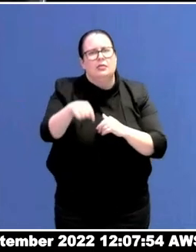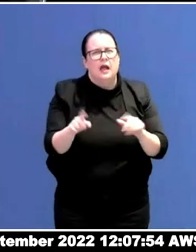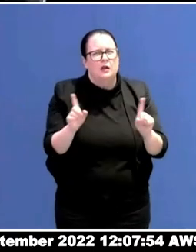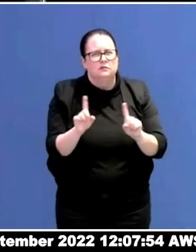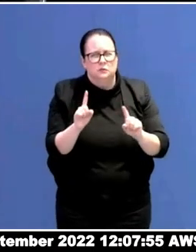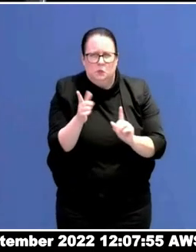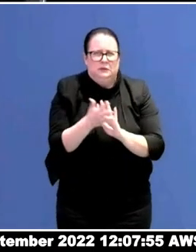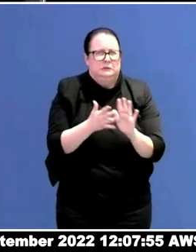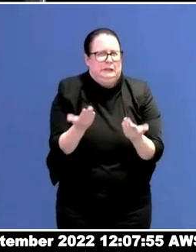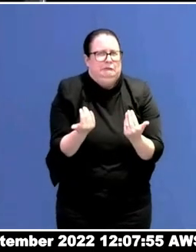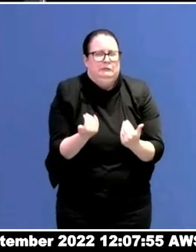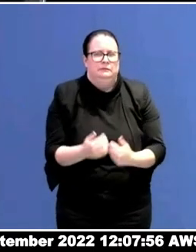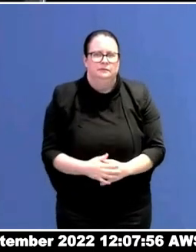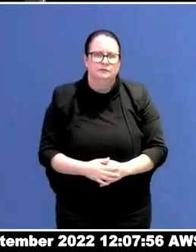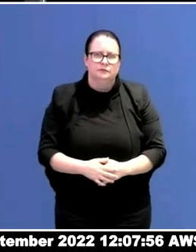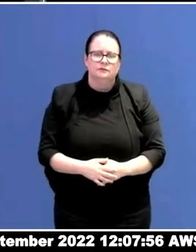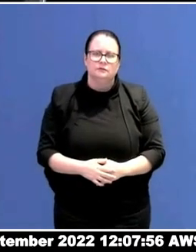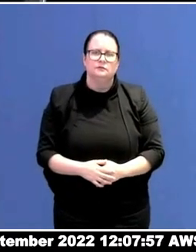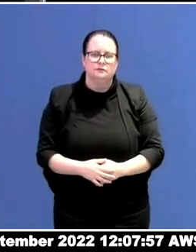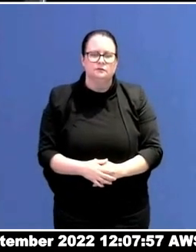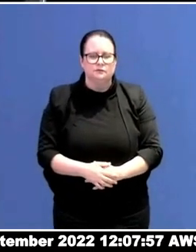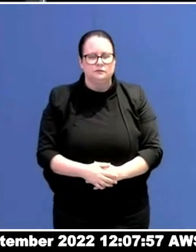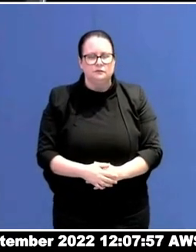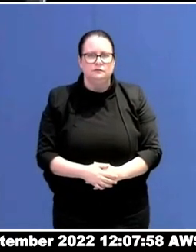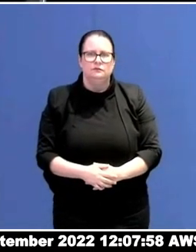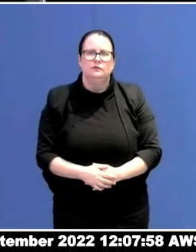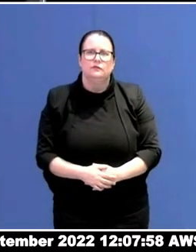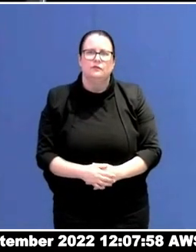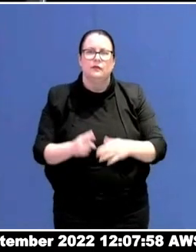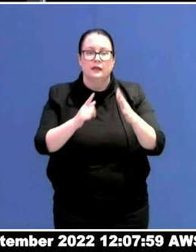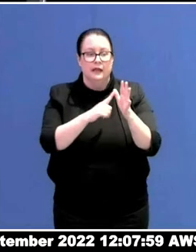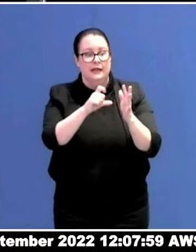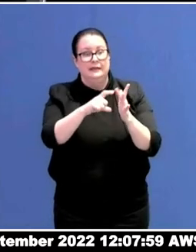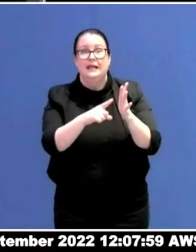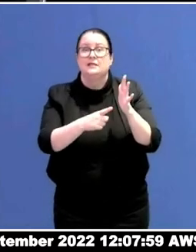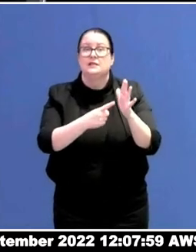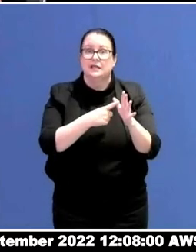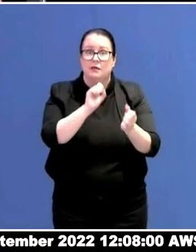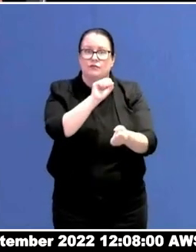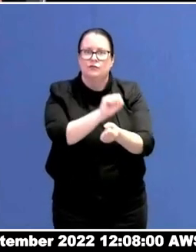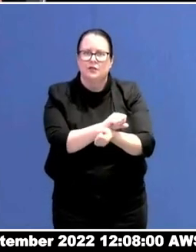So in Acacia Prison you have, you know, your blocks.